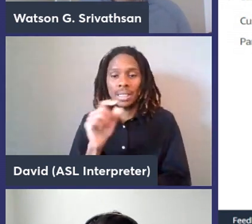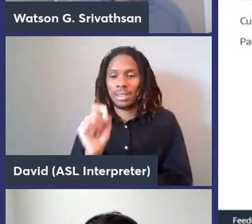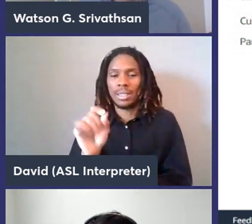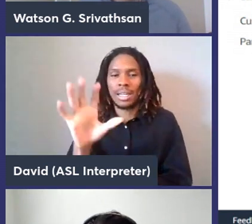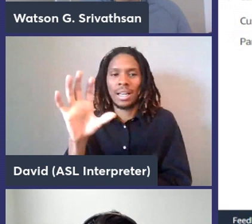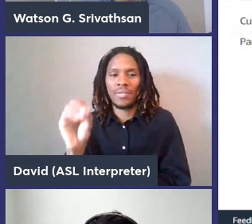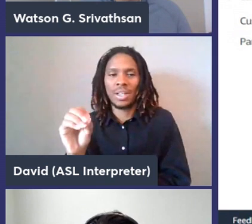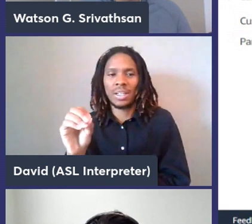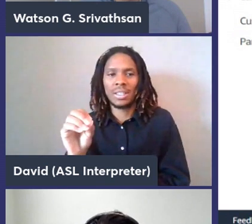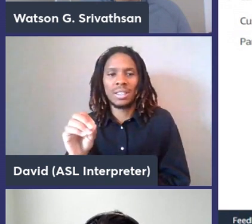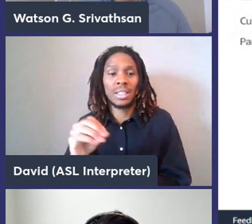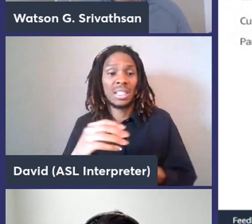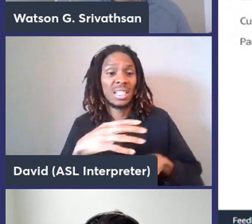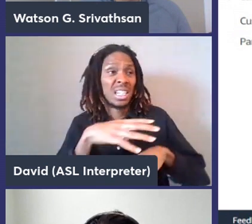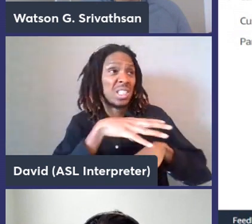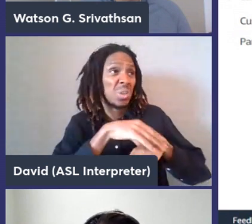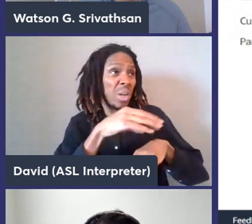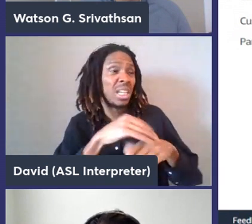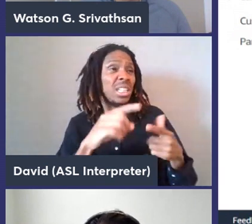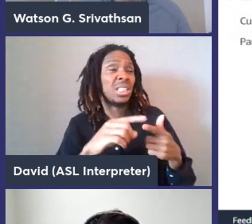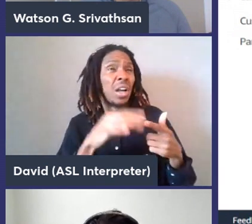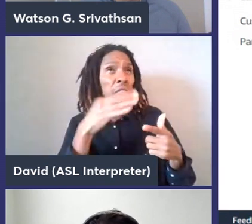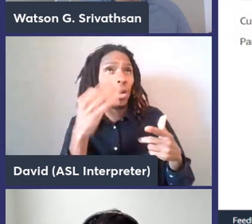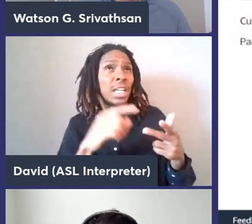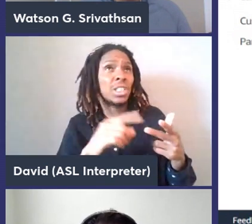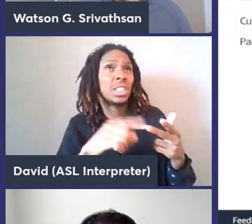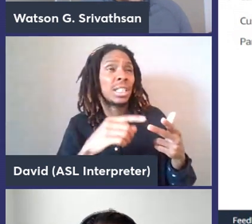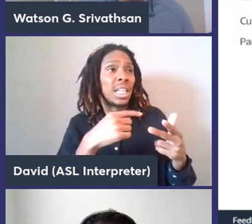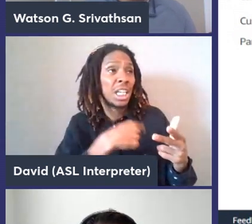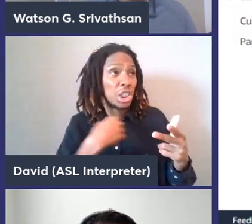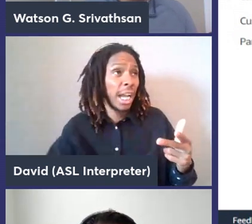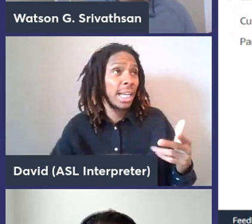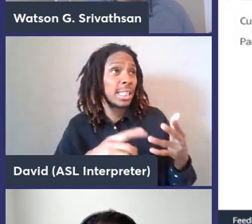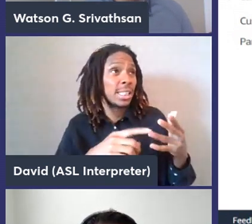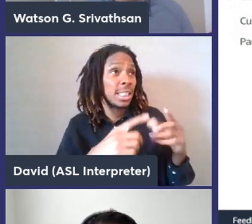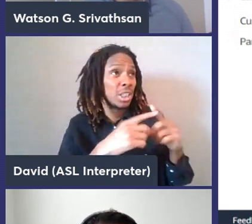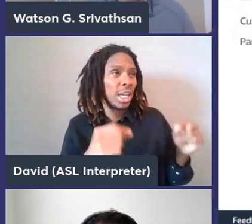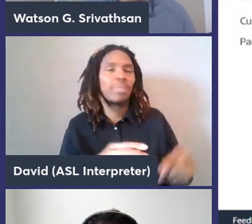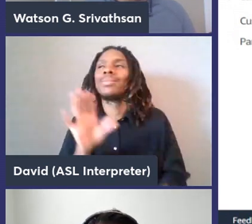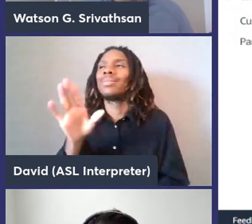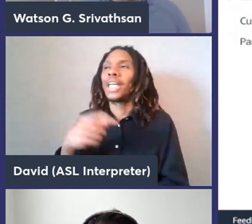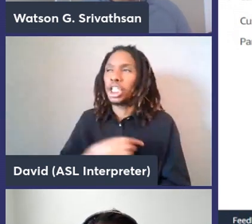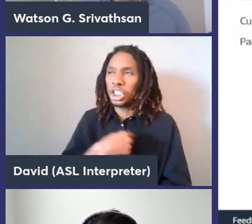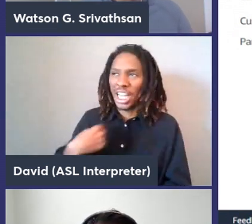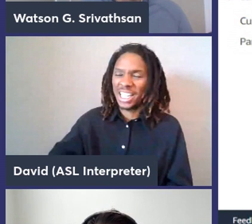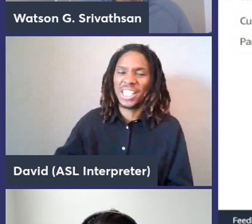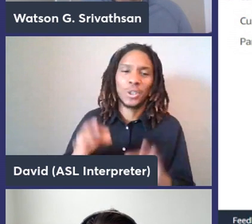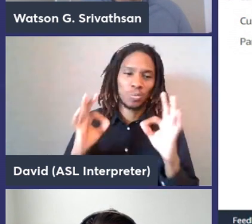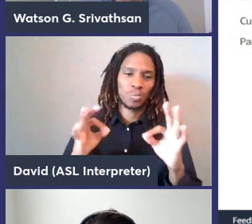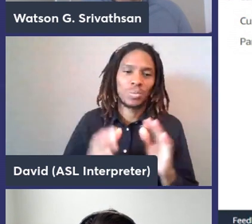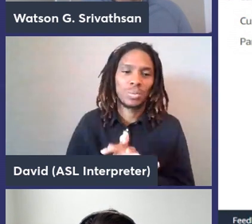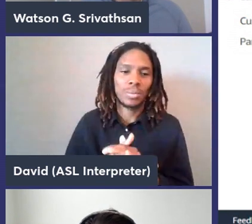I'm getting Swedish, French, Chinese and Japanese. Chinese. And Hindi.